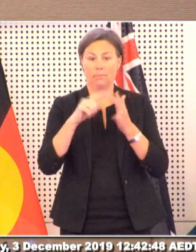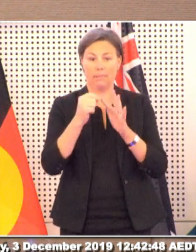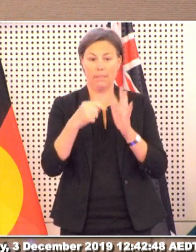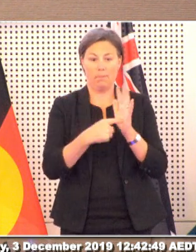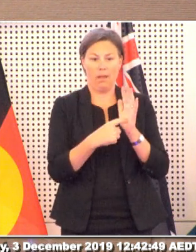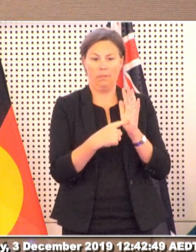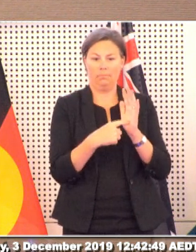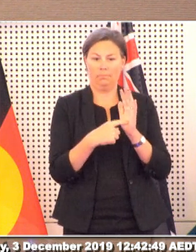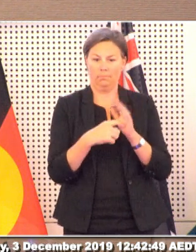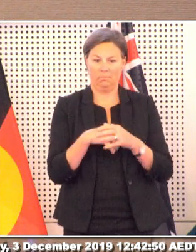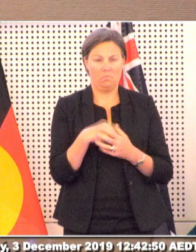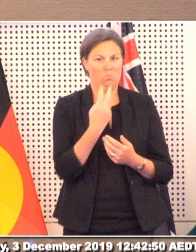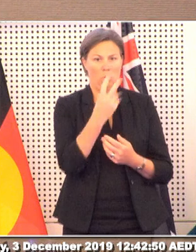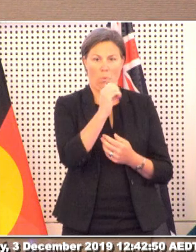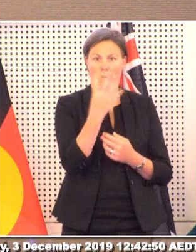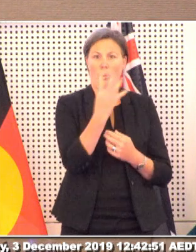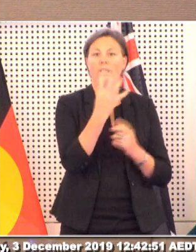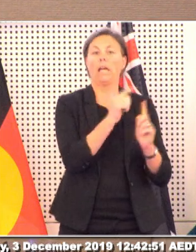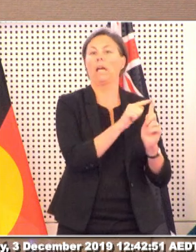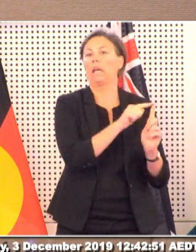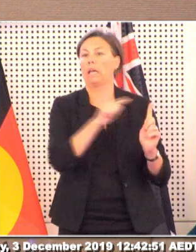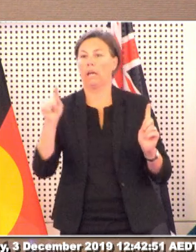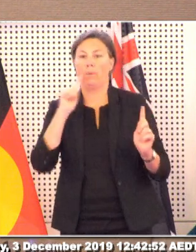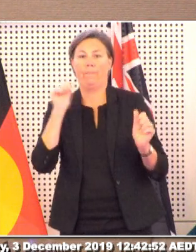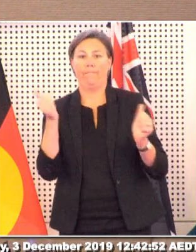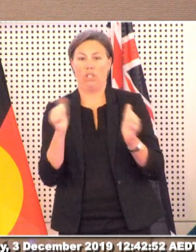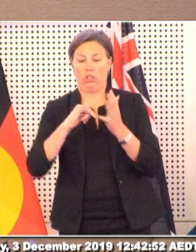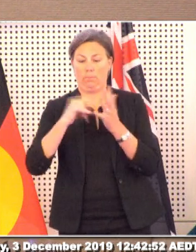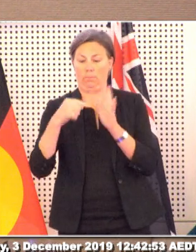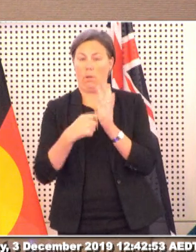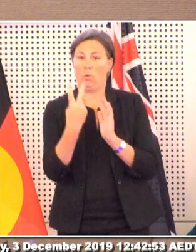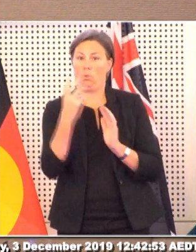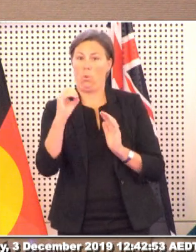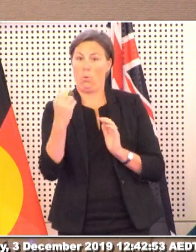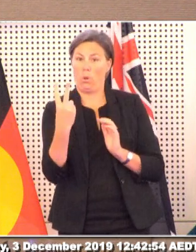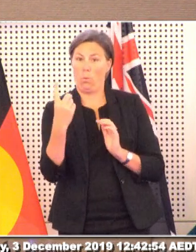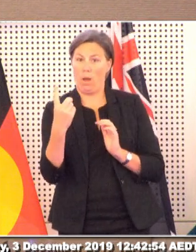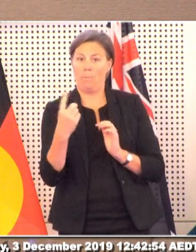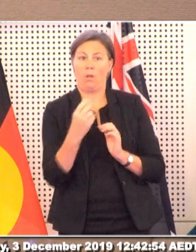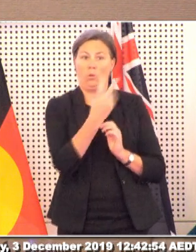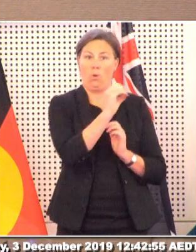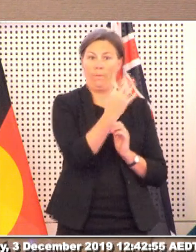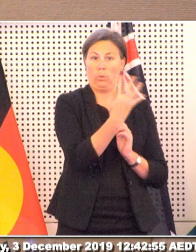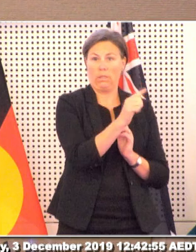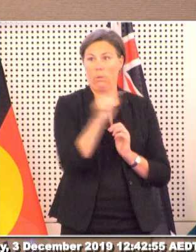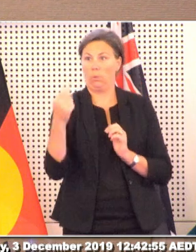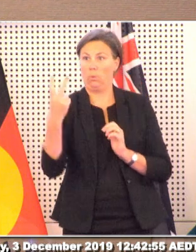on 6 September 2021. That’s correct. And the appointment is made under Victorian legislation, the